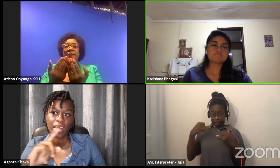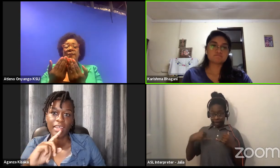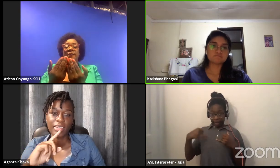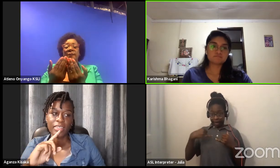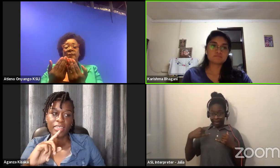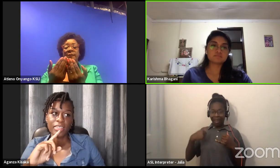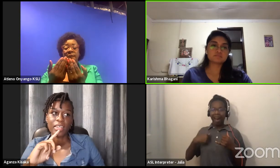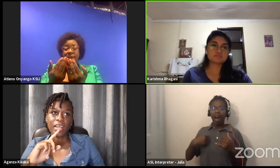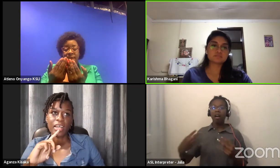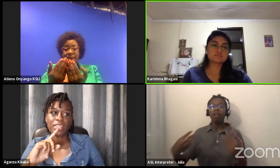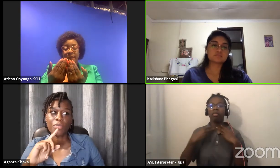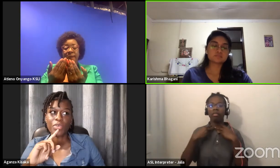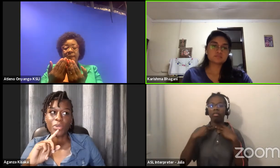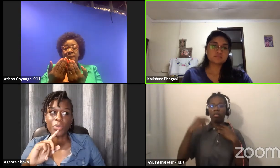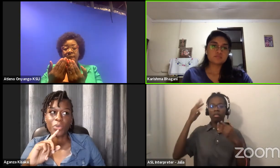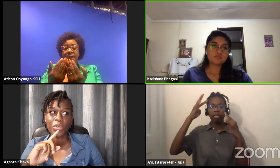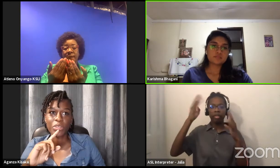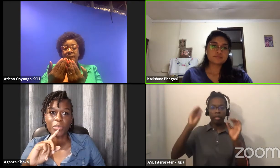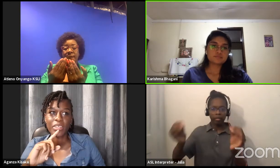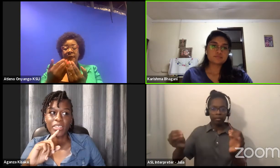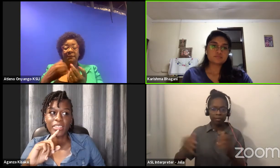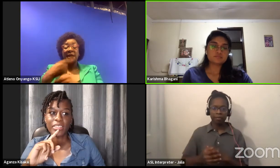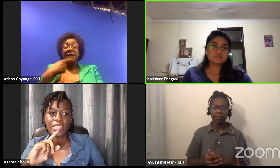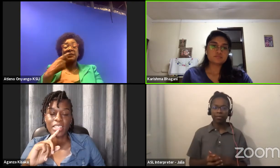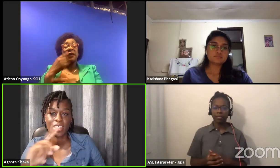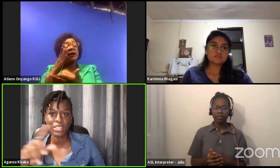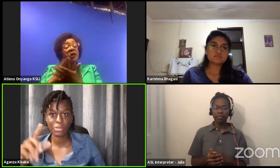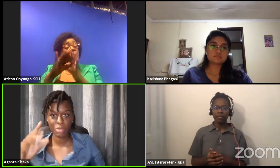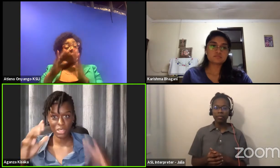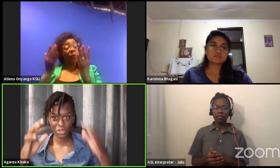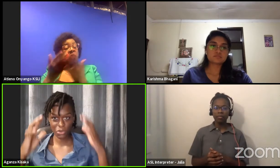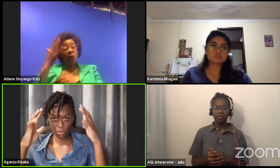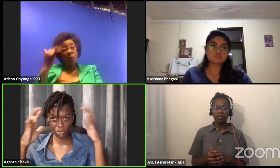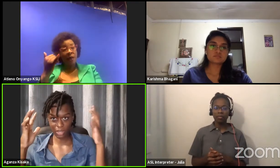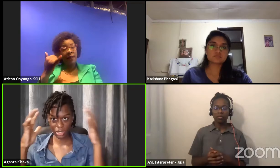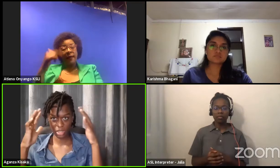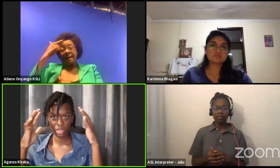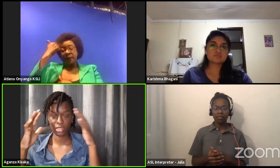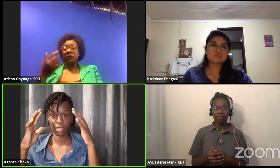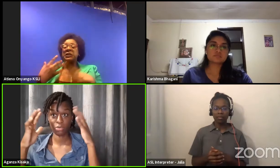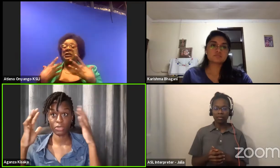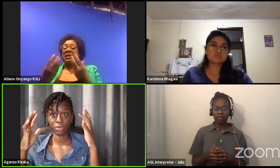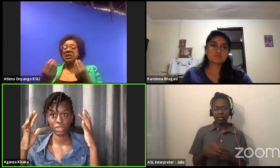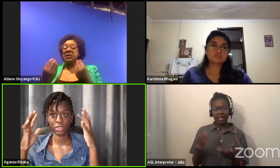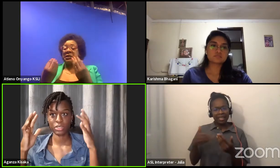and I say real world because it's easy to be in your own world you think gets the real world,